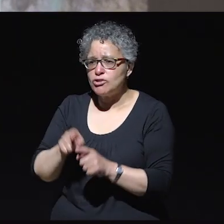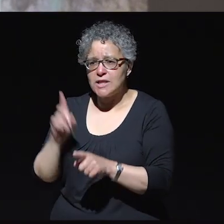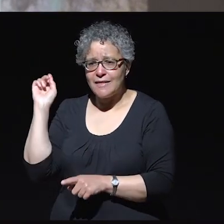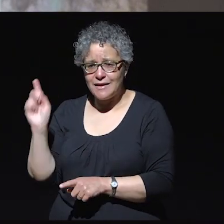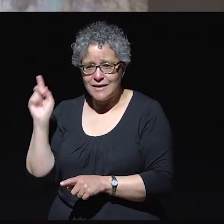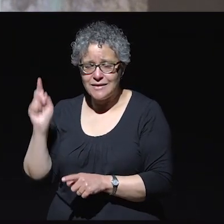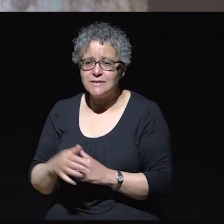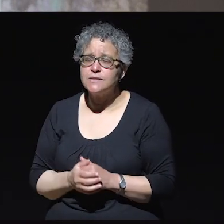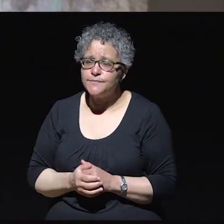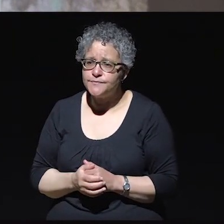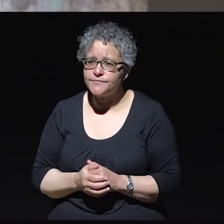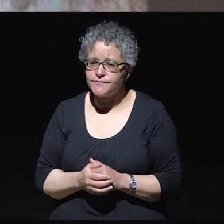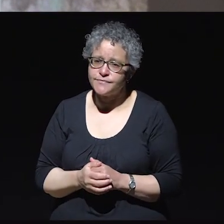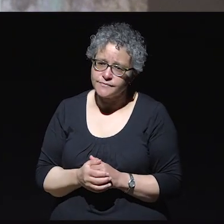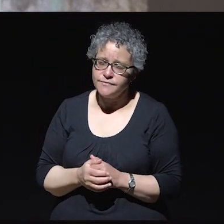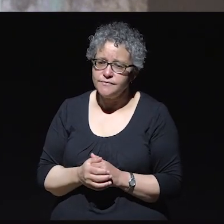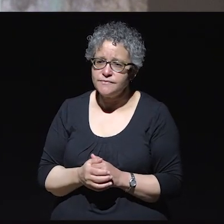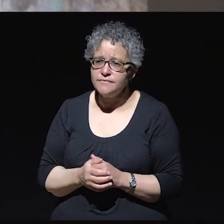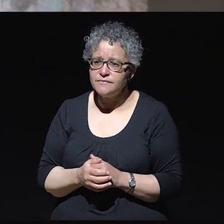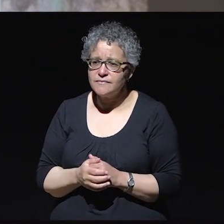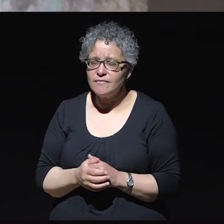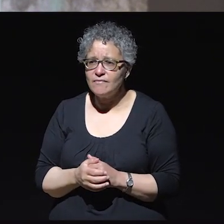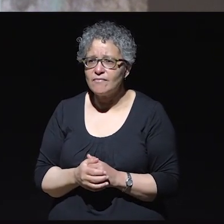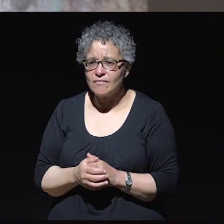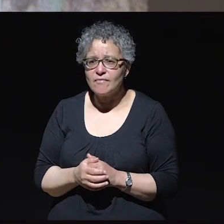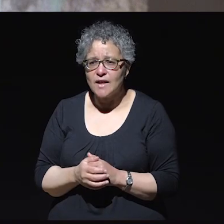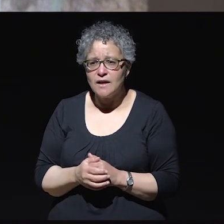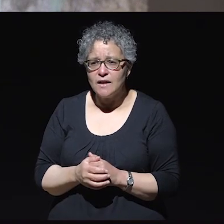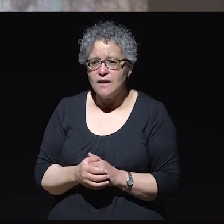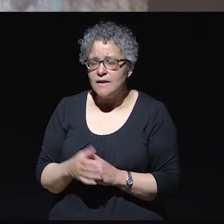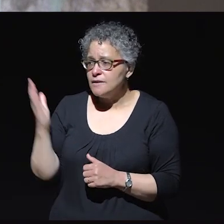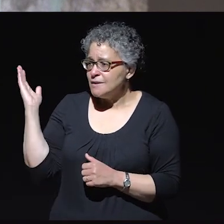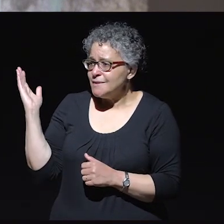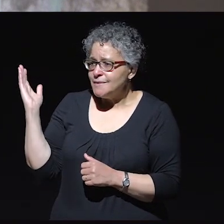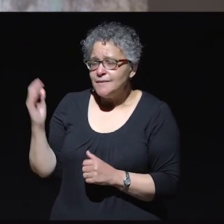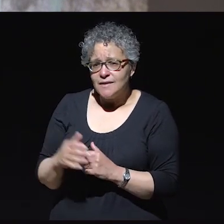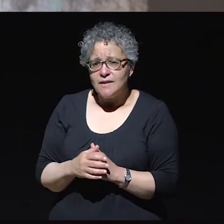And, again, I would just make some comments, I have no smoking gun here except to say that Whistler,